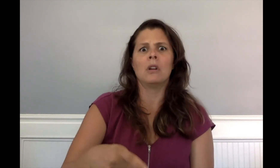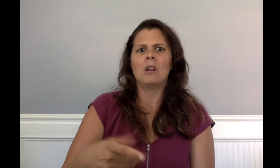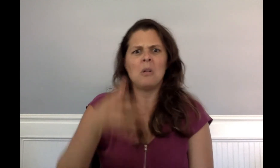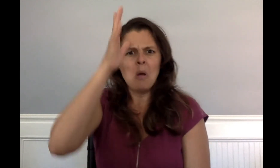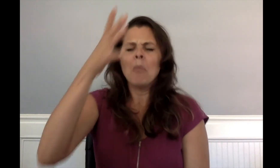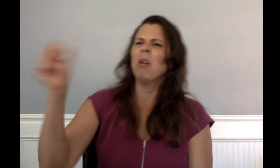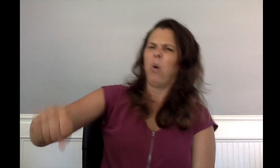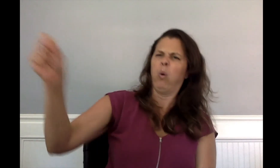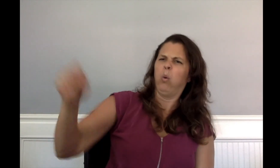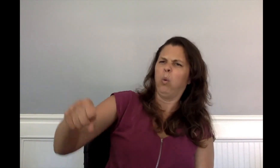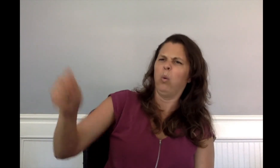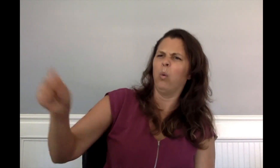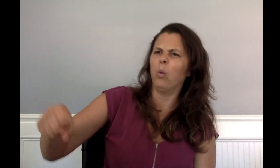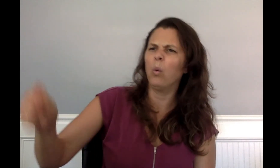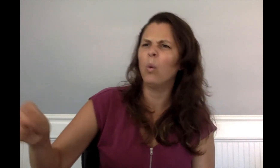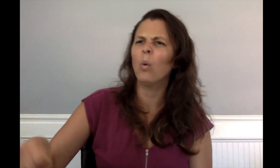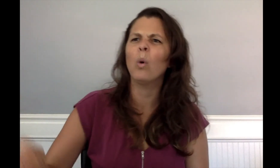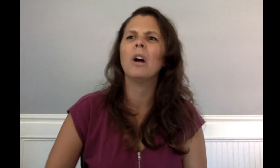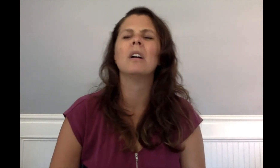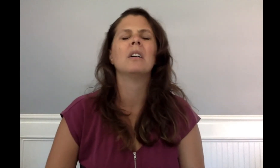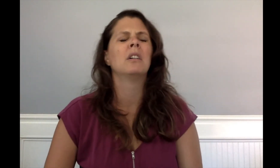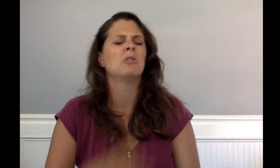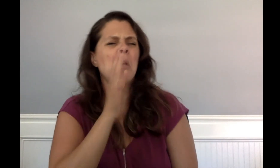"Ayuh!"